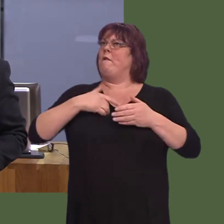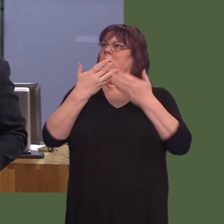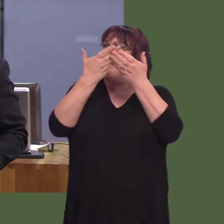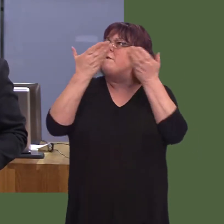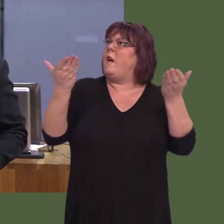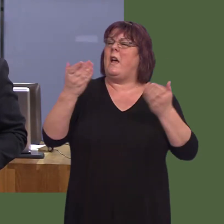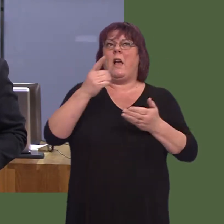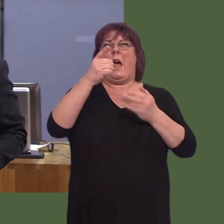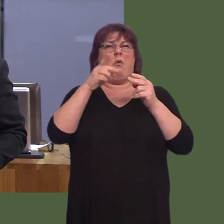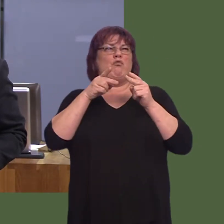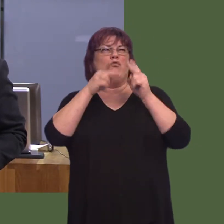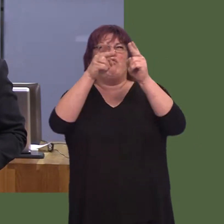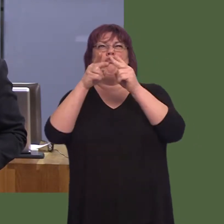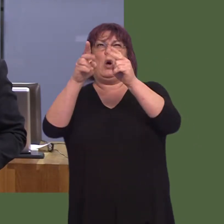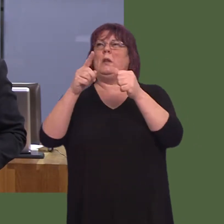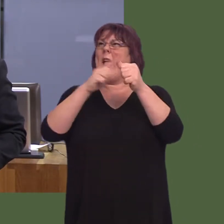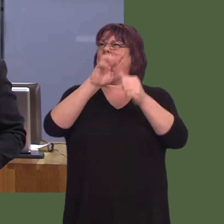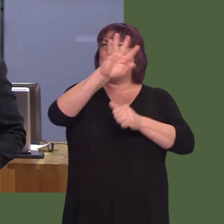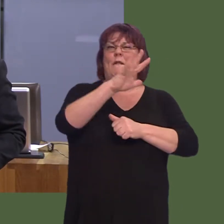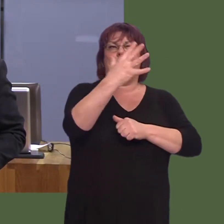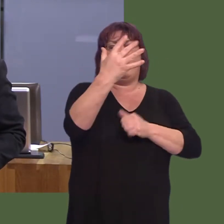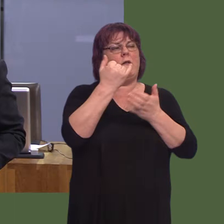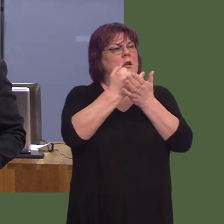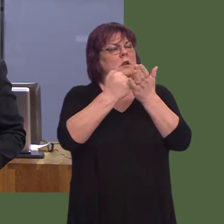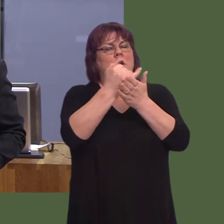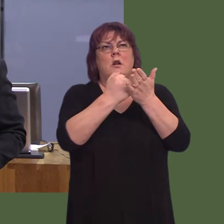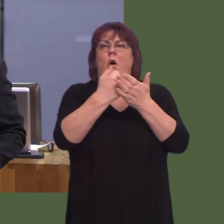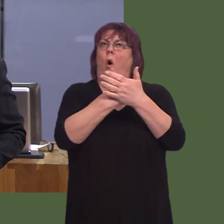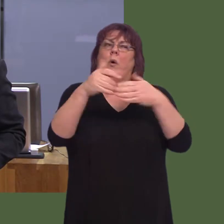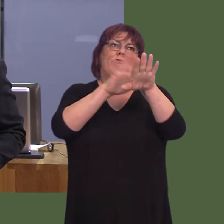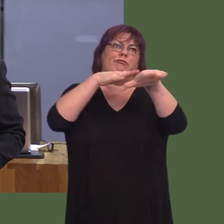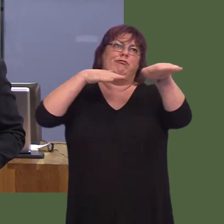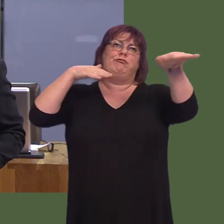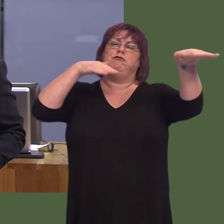We've got cripplingly bad infrastructure on the A55, which regularly is congested, we've